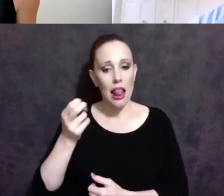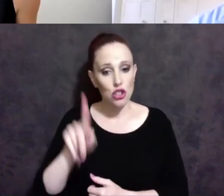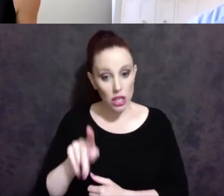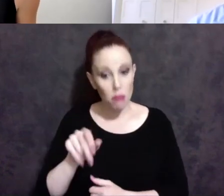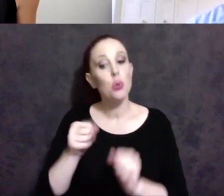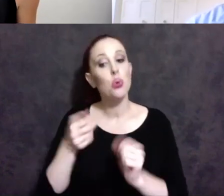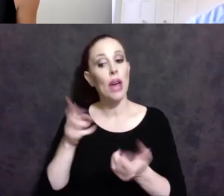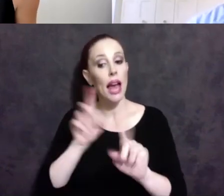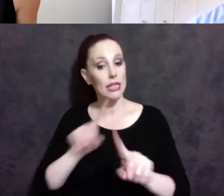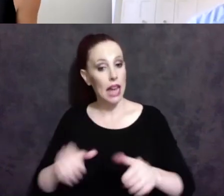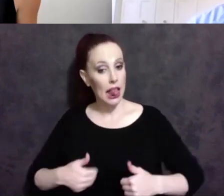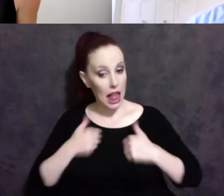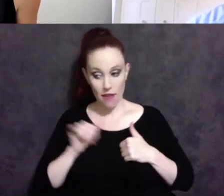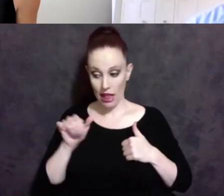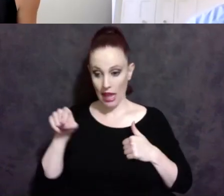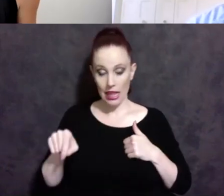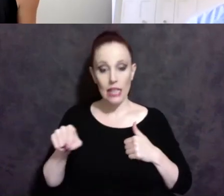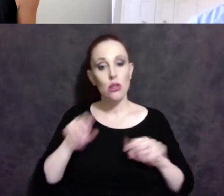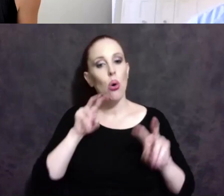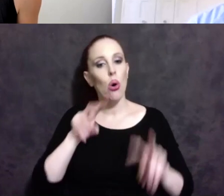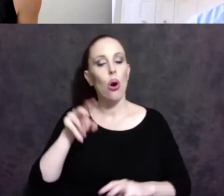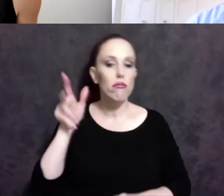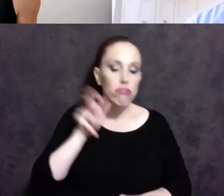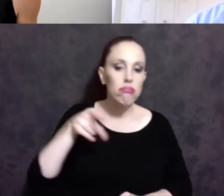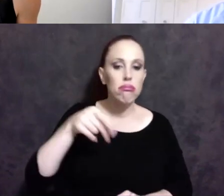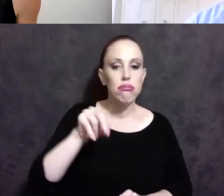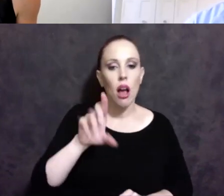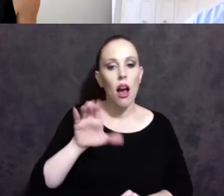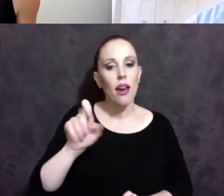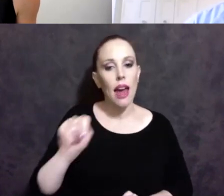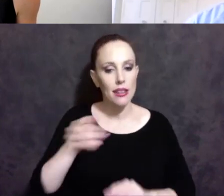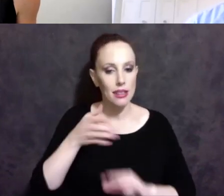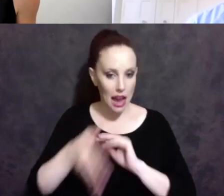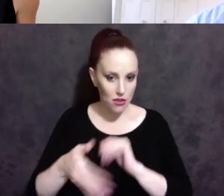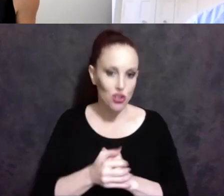this or you can catch the podcast or the video afterwards and you can also stay is in the